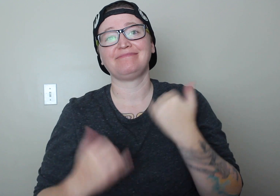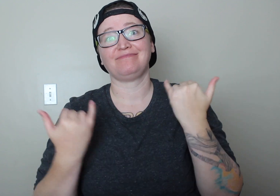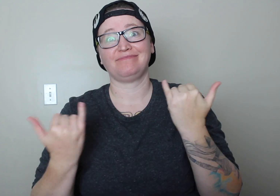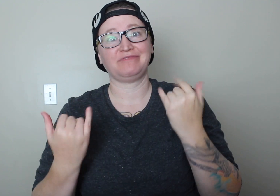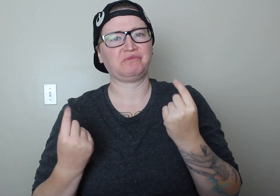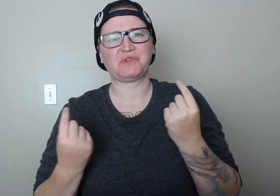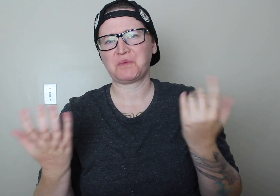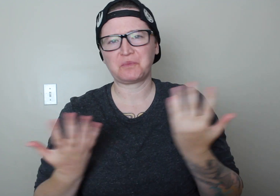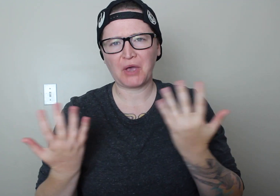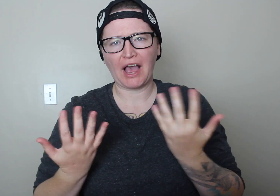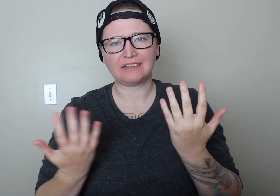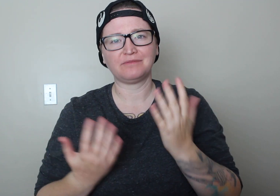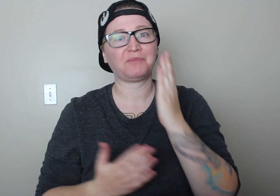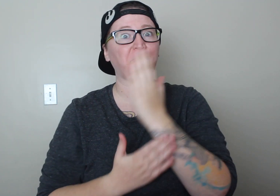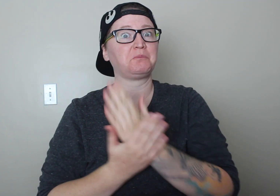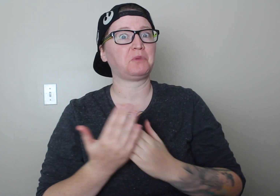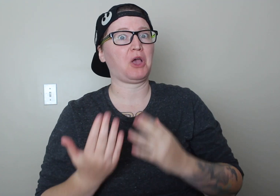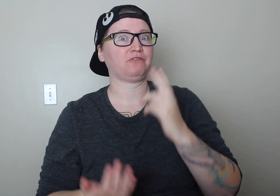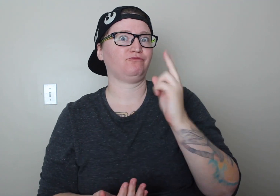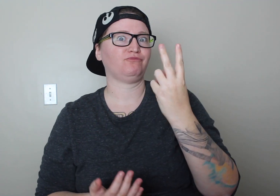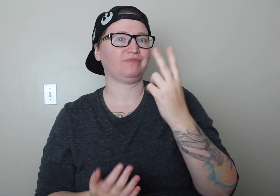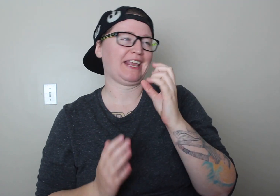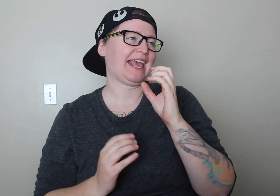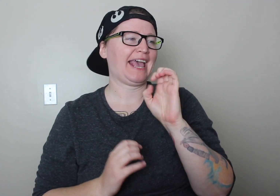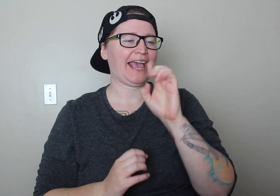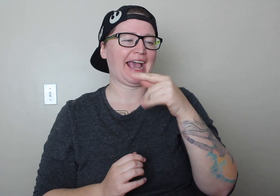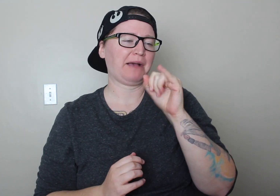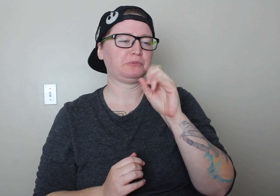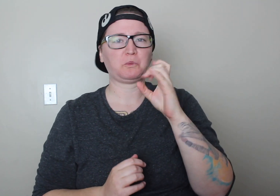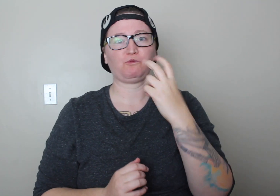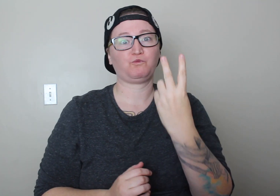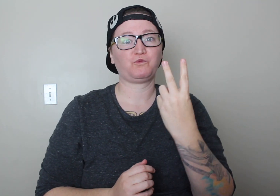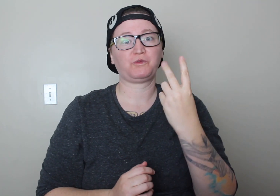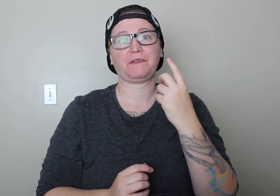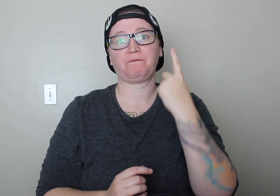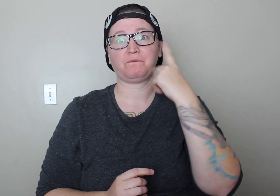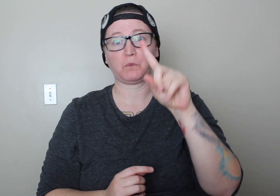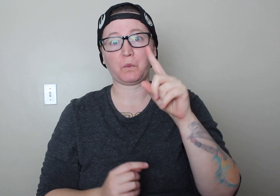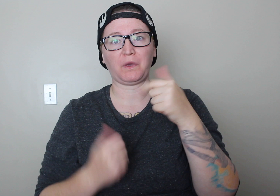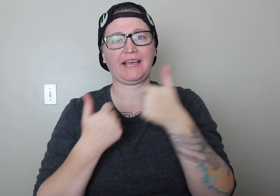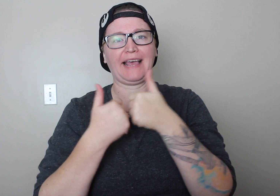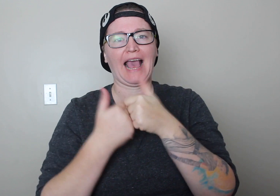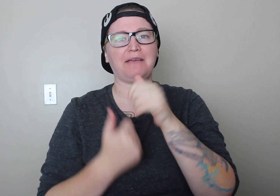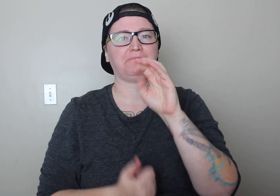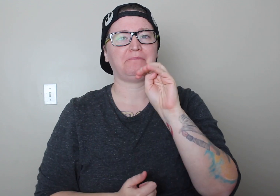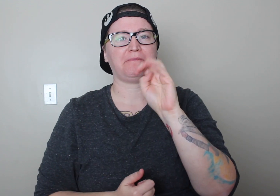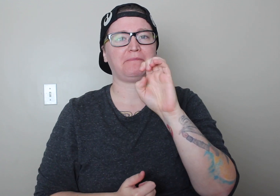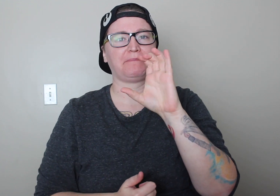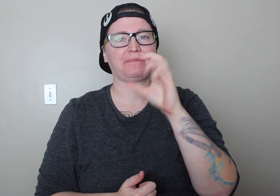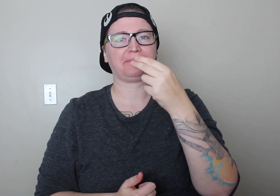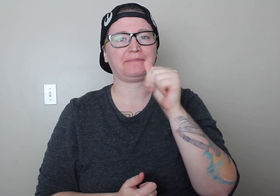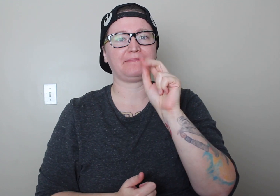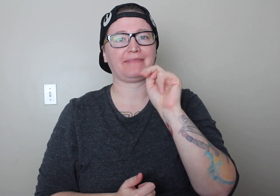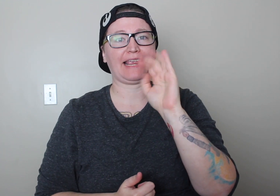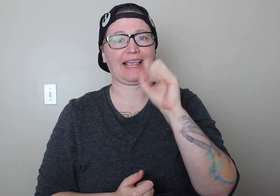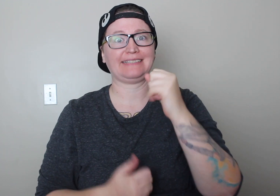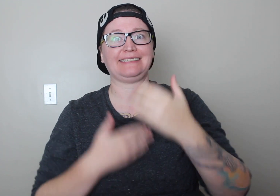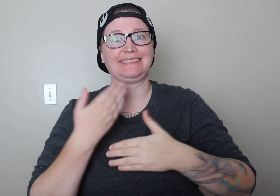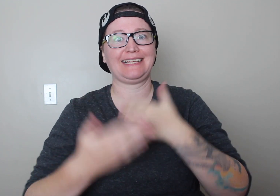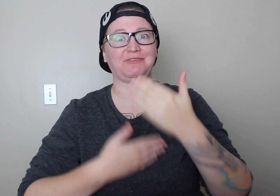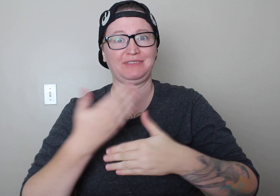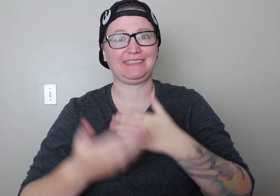Today, I'll be doing part/episode 2 of the game mechanics series.